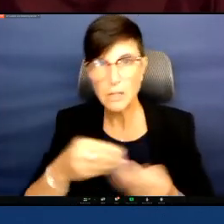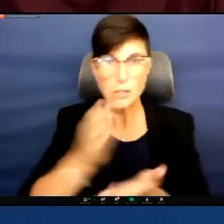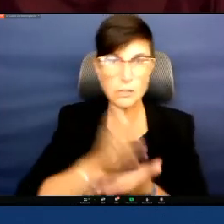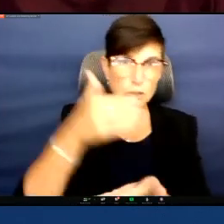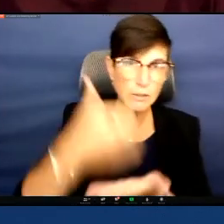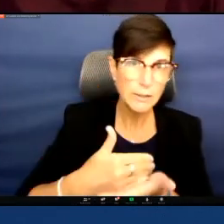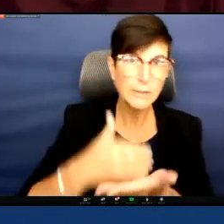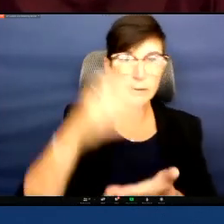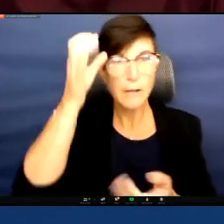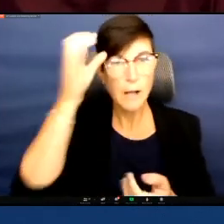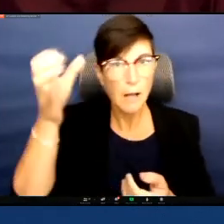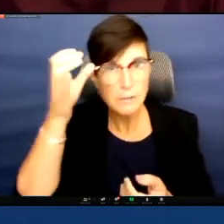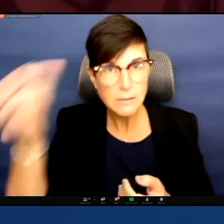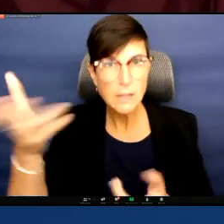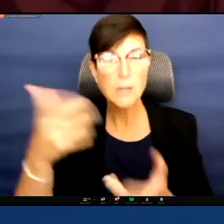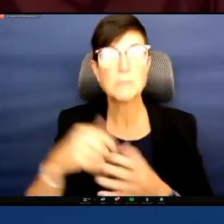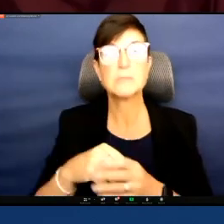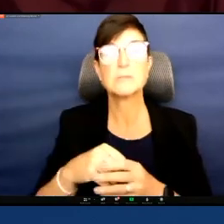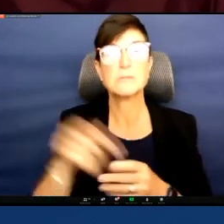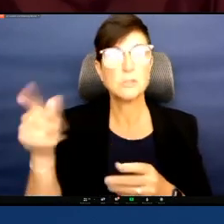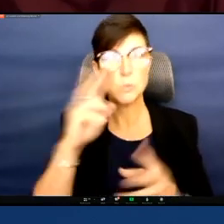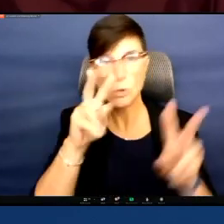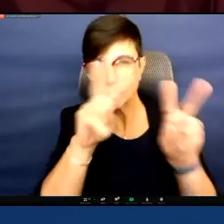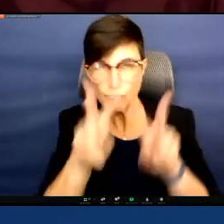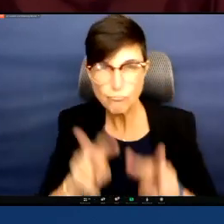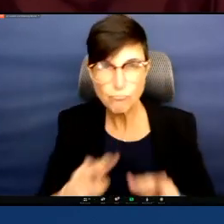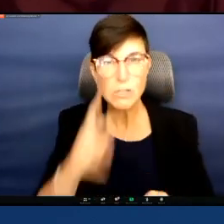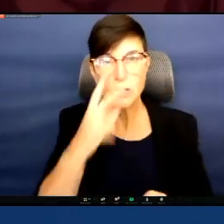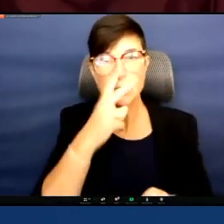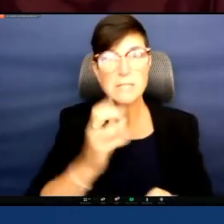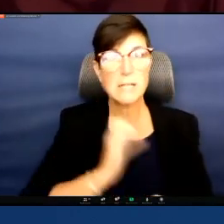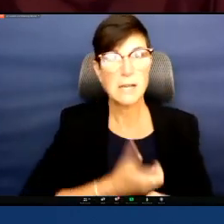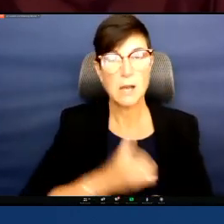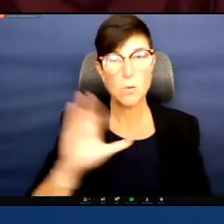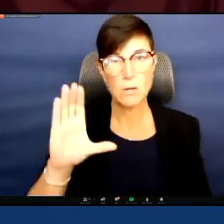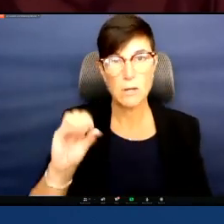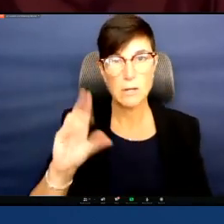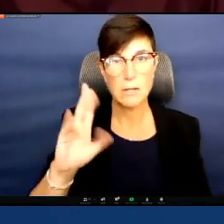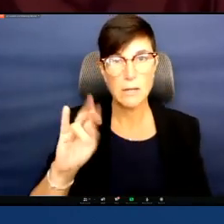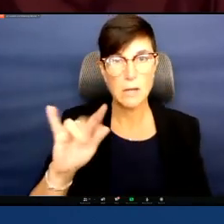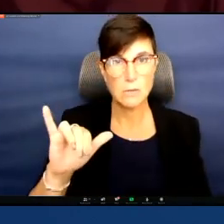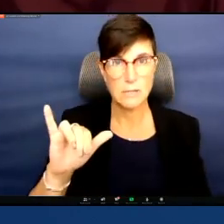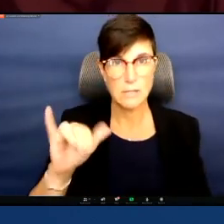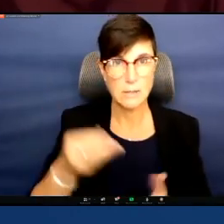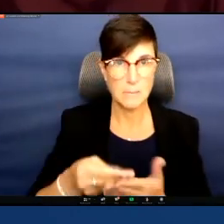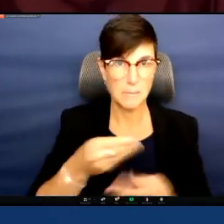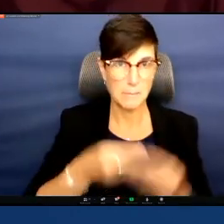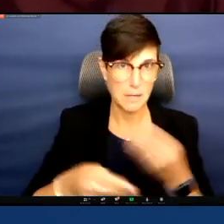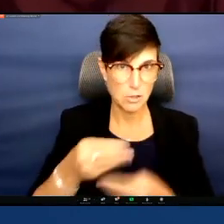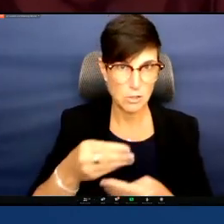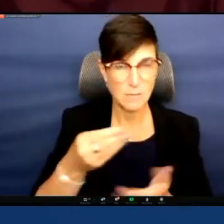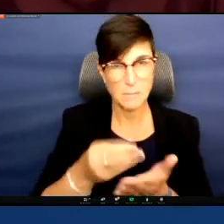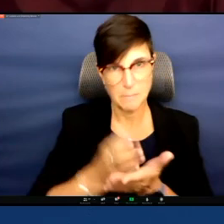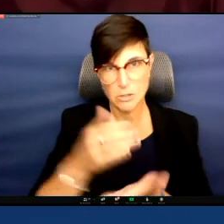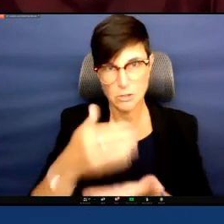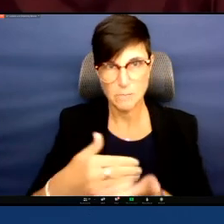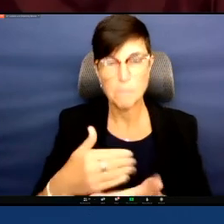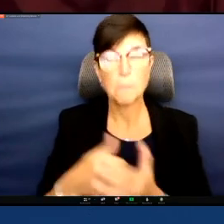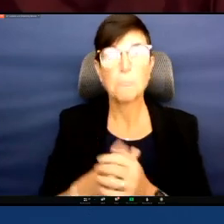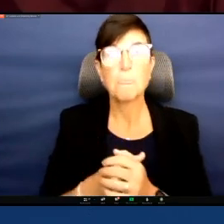There will also be an opportunity today to go over questions related to the budget, but also an opportunity